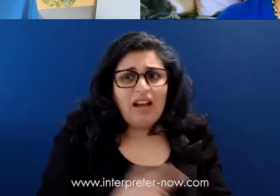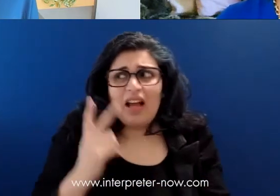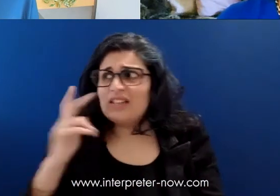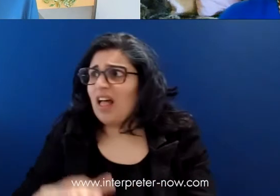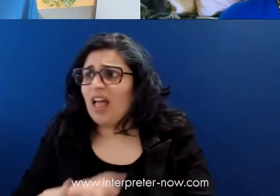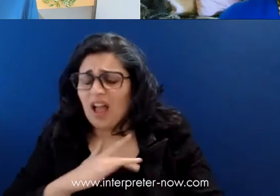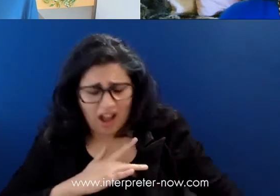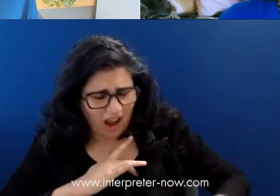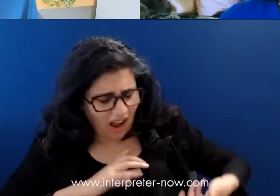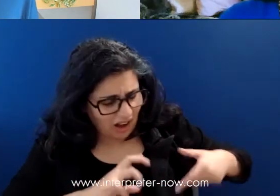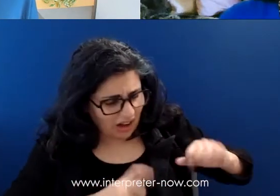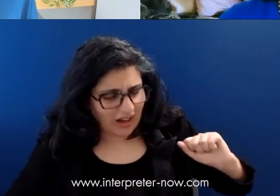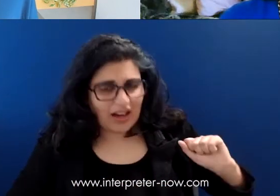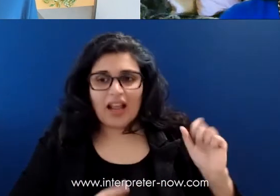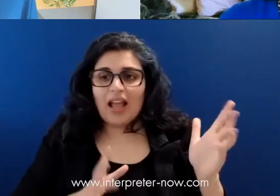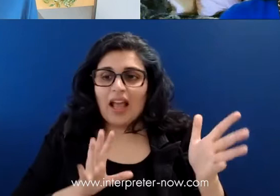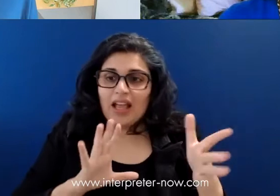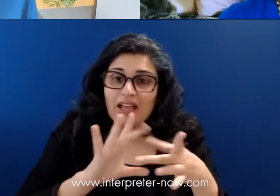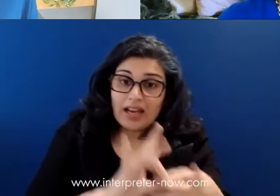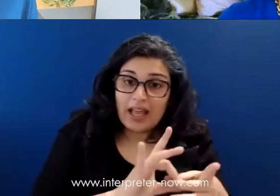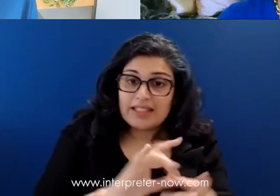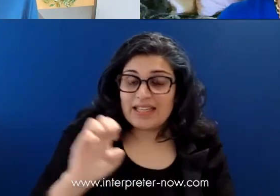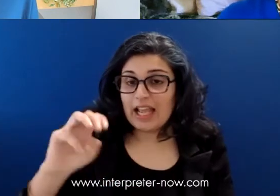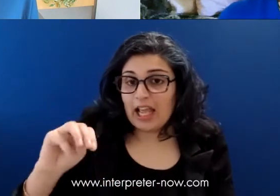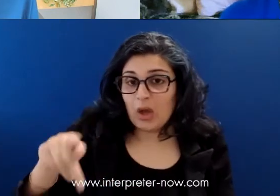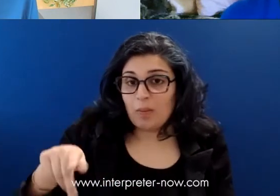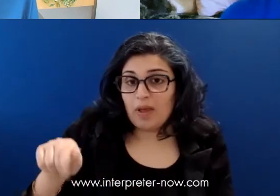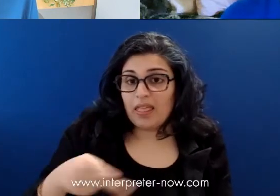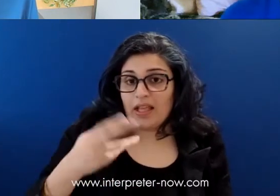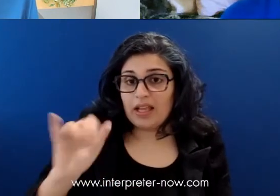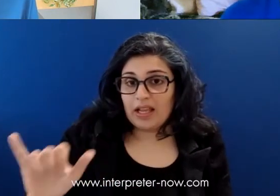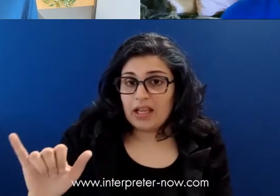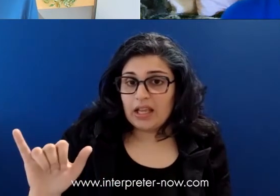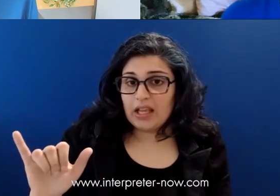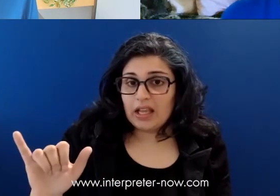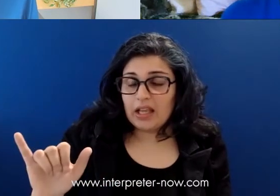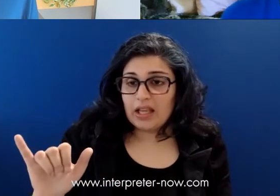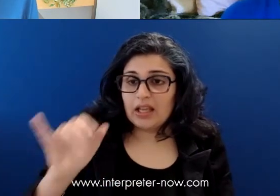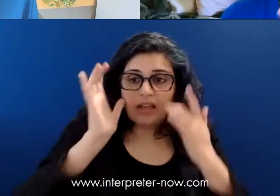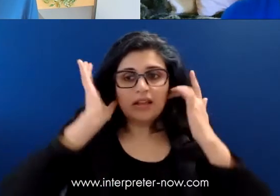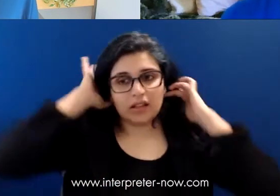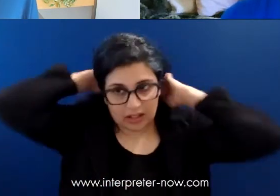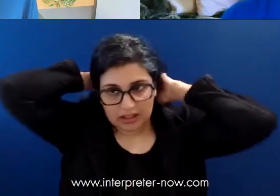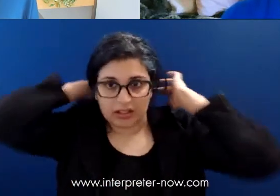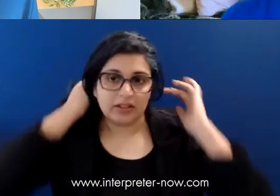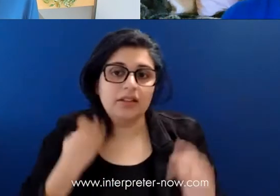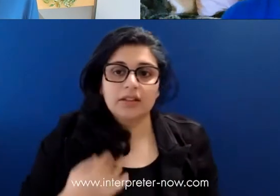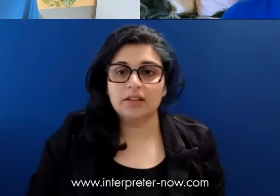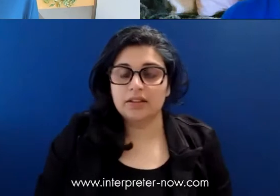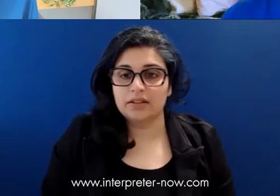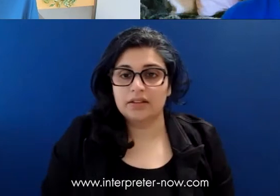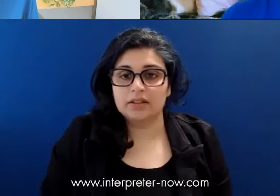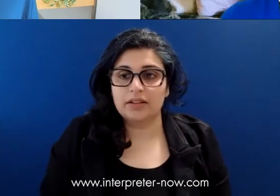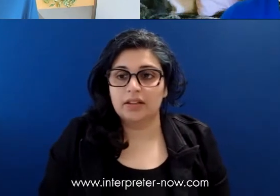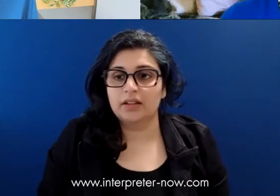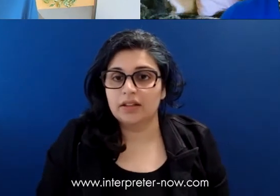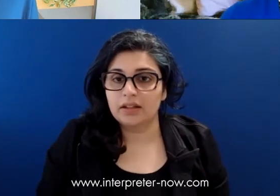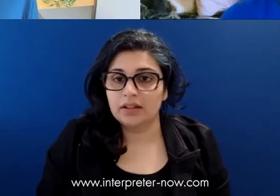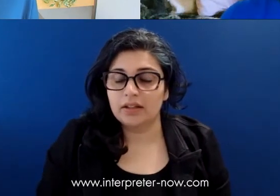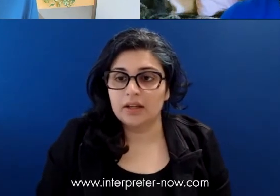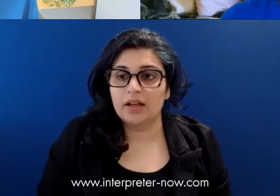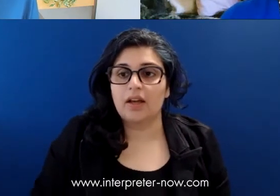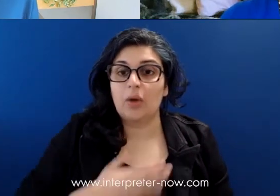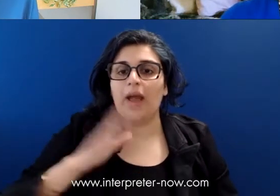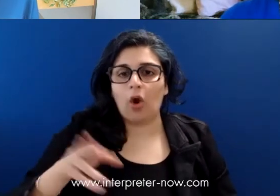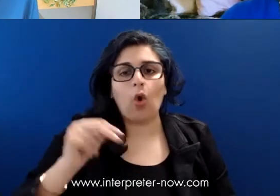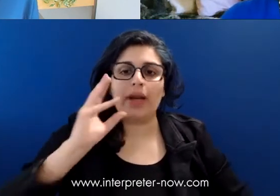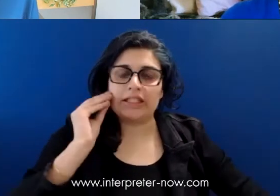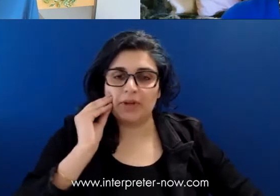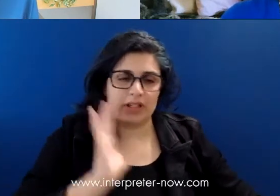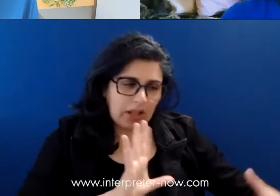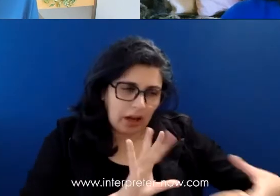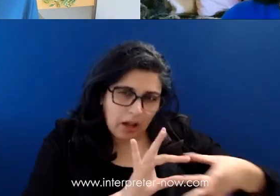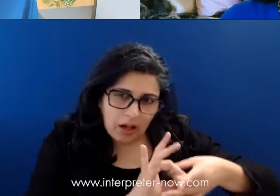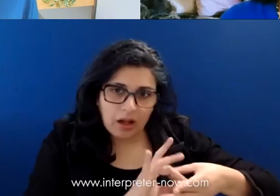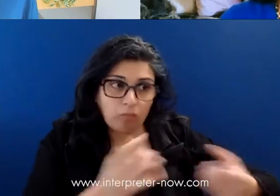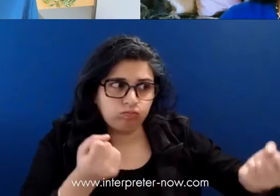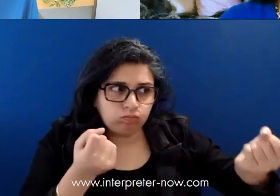I connect it in empathy to my own experience to demonstrate that I can feel the depth that